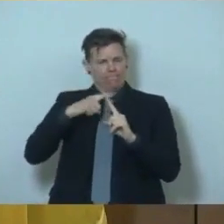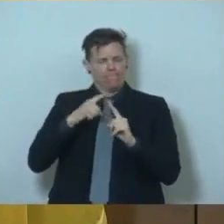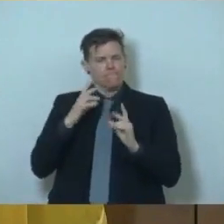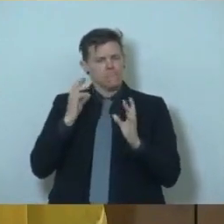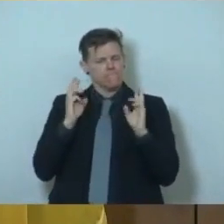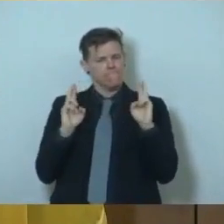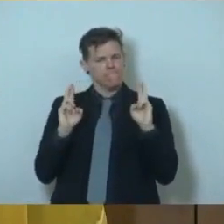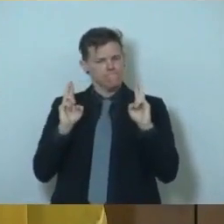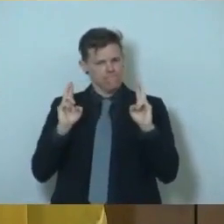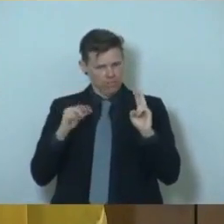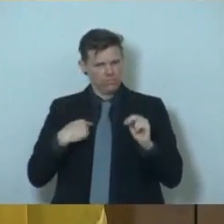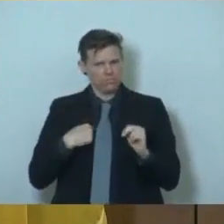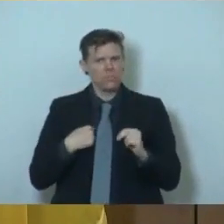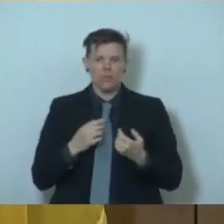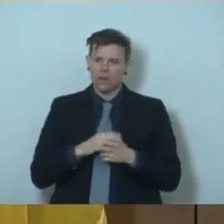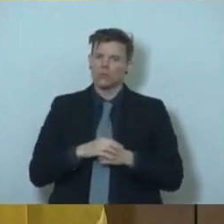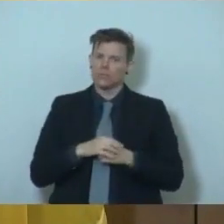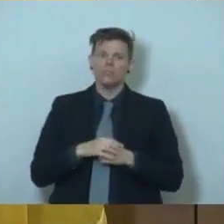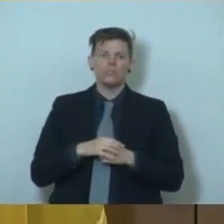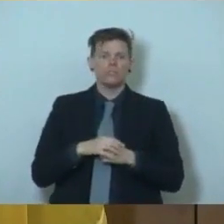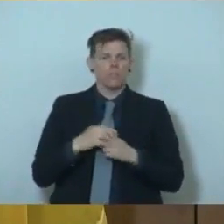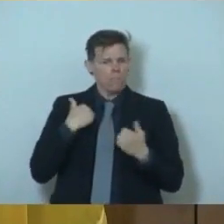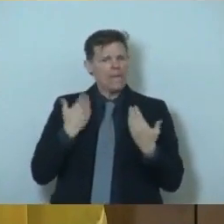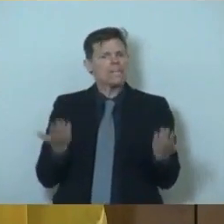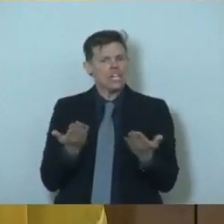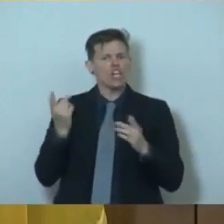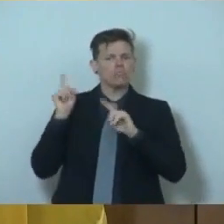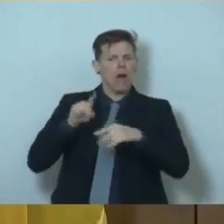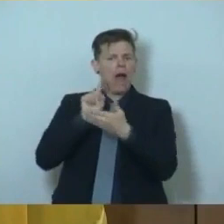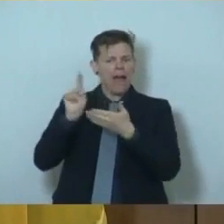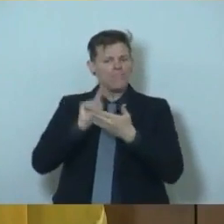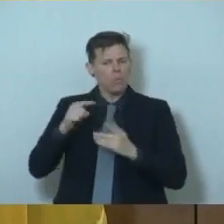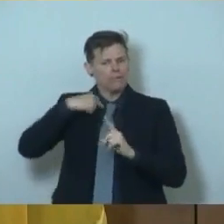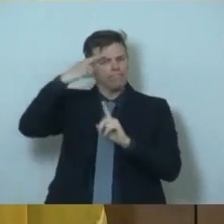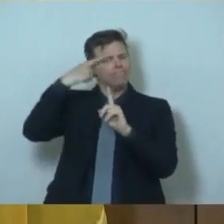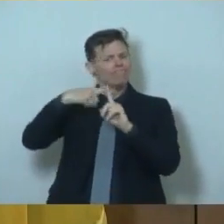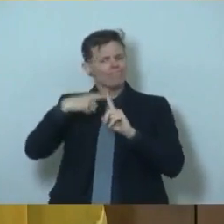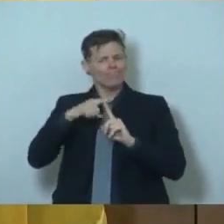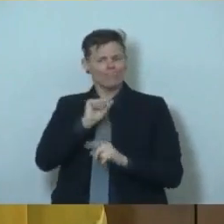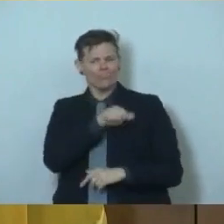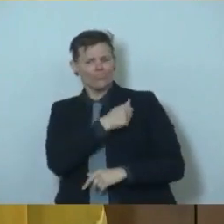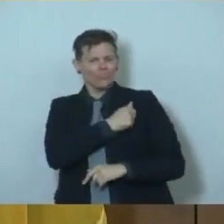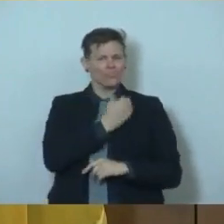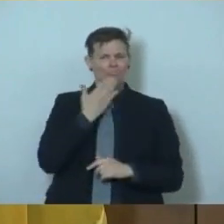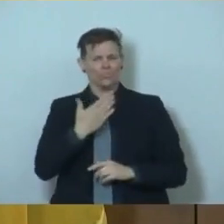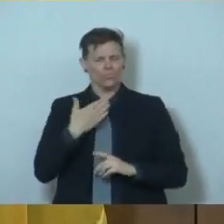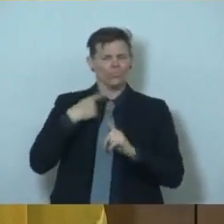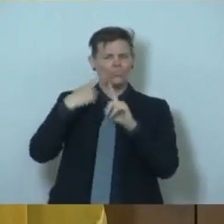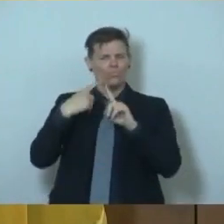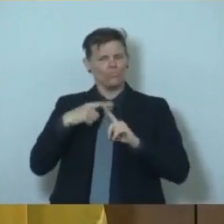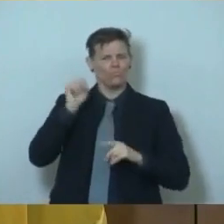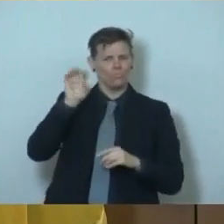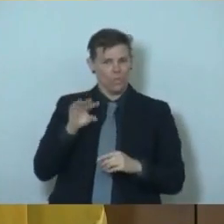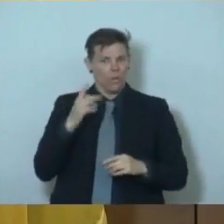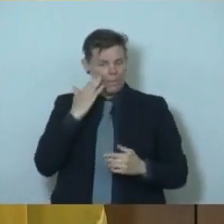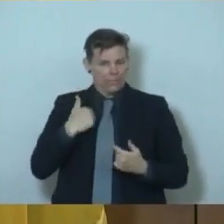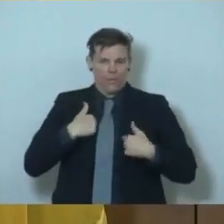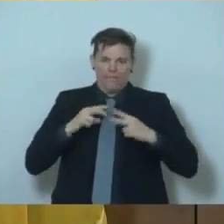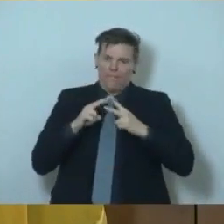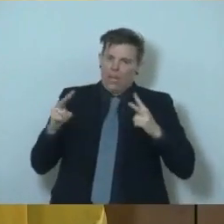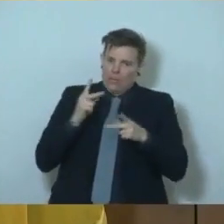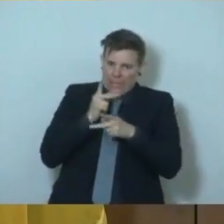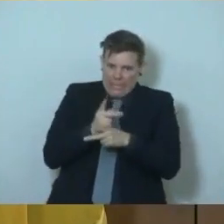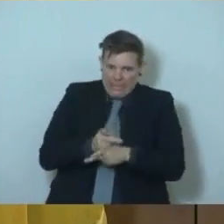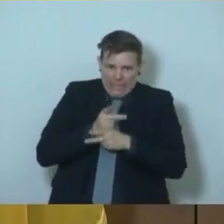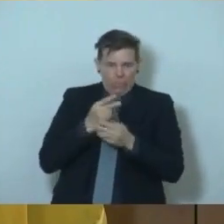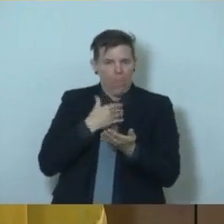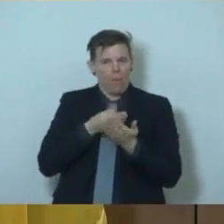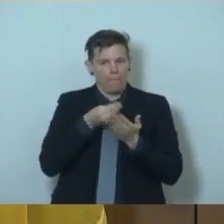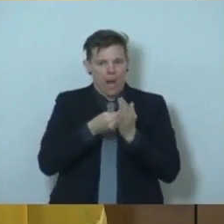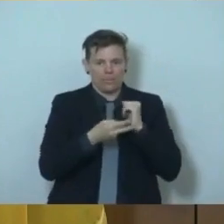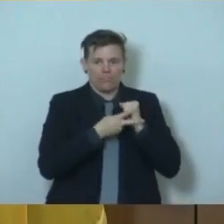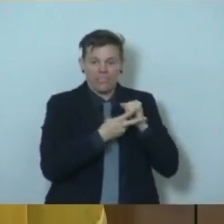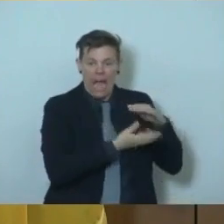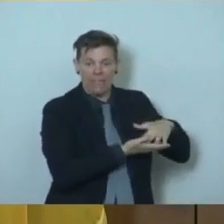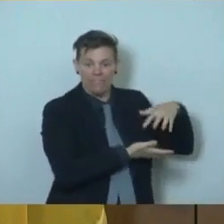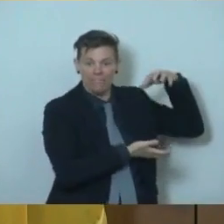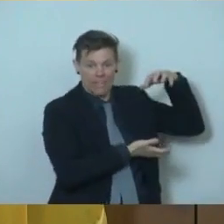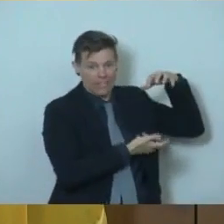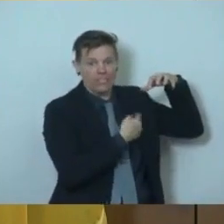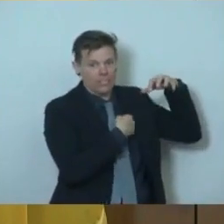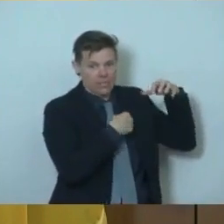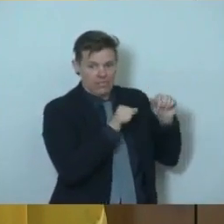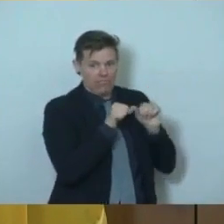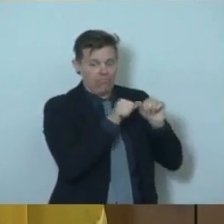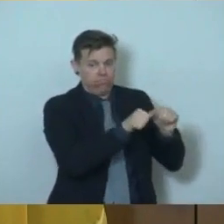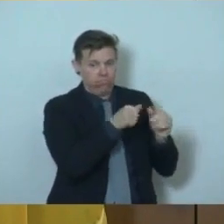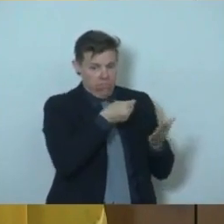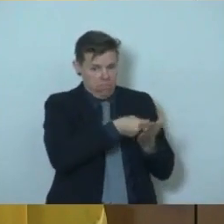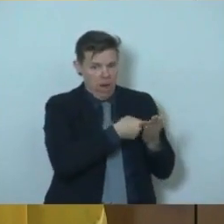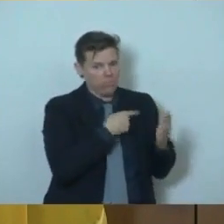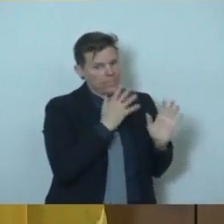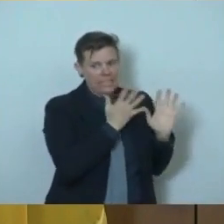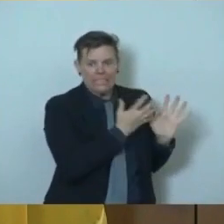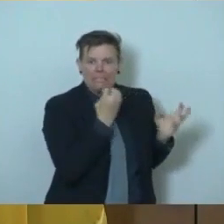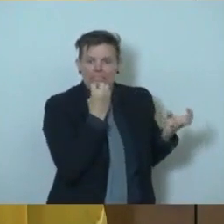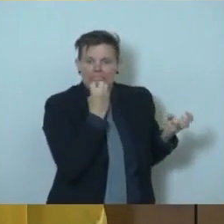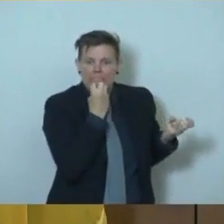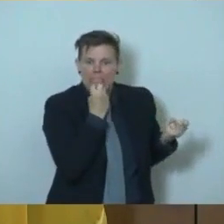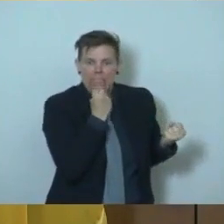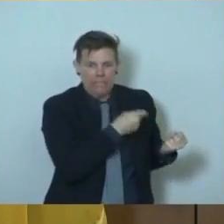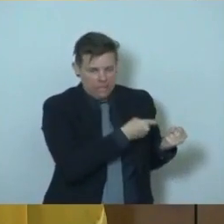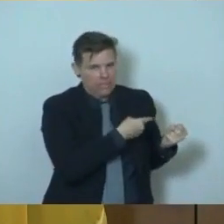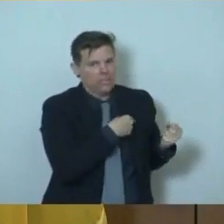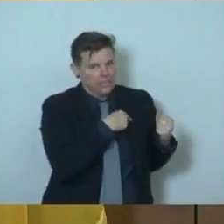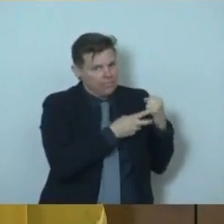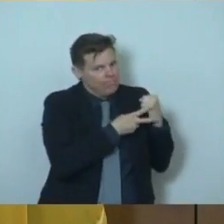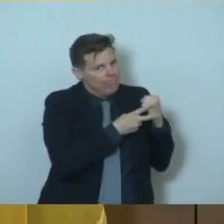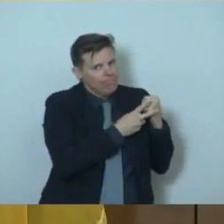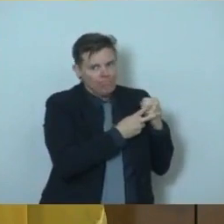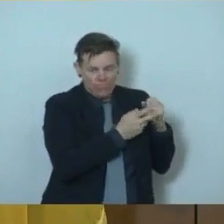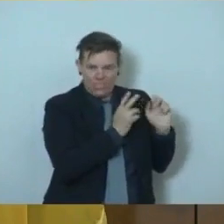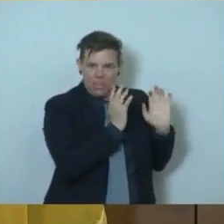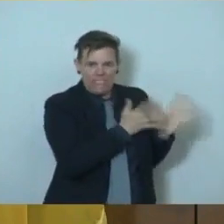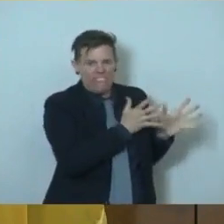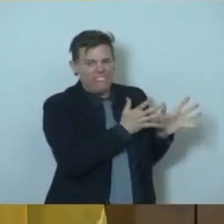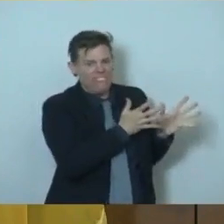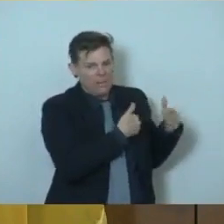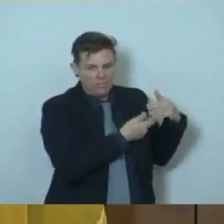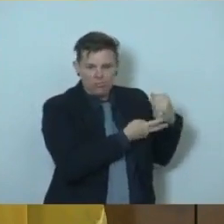SO I HAVE BEEN OPTIMISTIC IN PREVIOUS PRESS CONFERENCES OR NEWS BRIEFINGS ARE RELATED TO COVID 16 BECAUSE WE HAVE BEEN PRUDENT ABOUT THE PERMANENT FUNDS AND SEVERAL OF